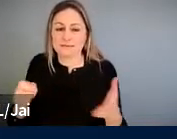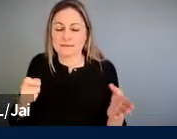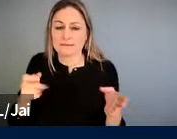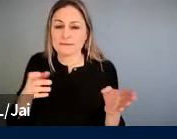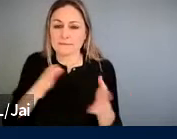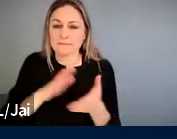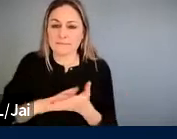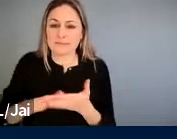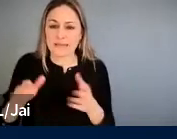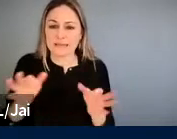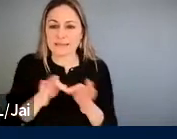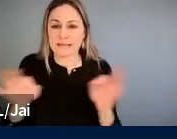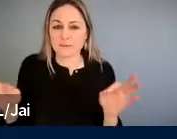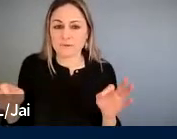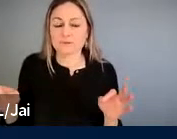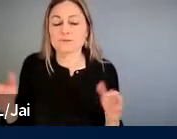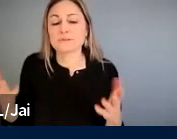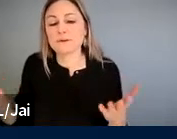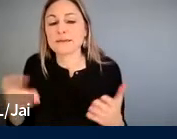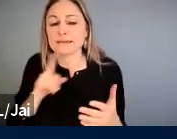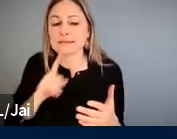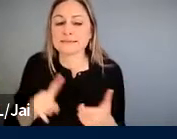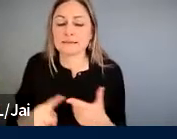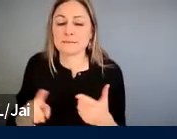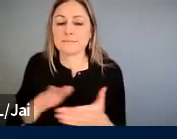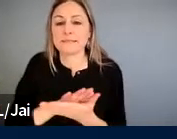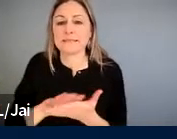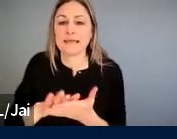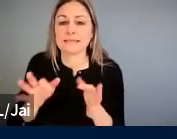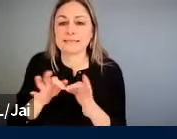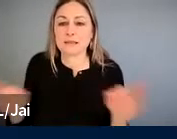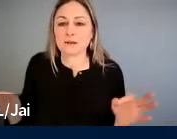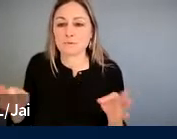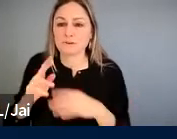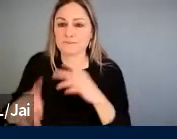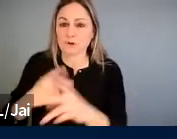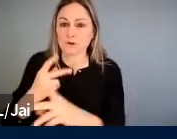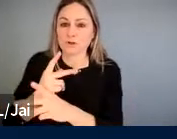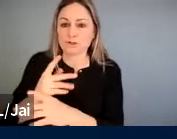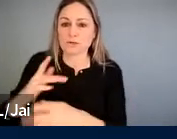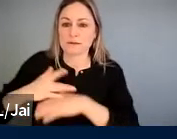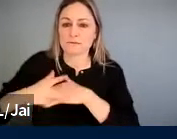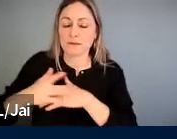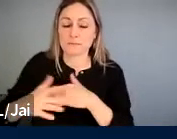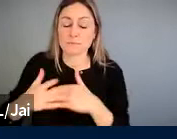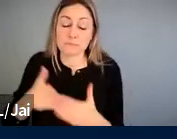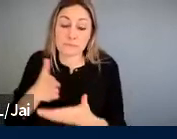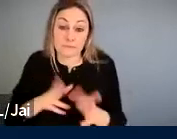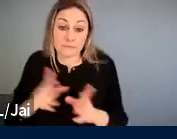is at least a plain language version available so that people with certain disabilities are able to